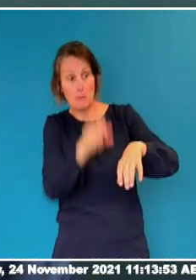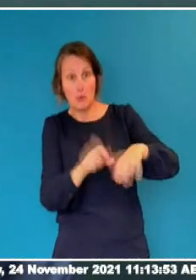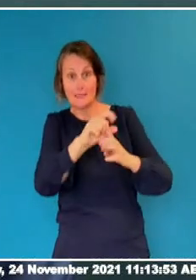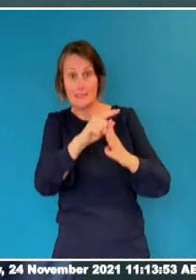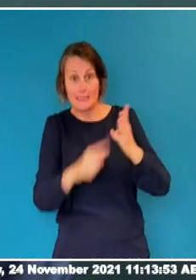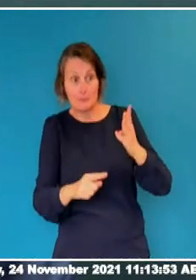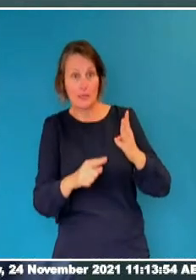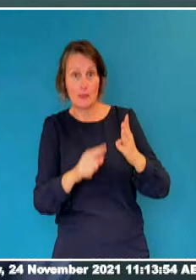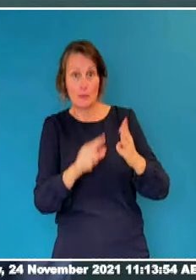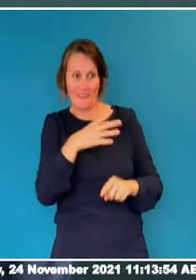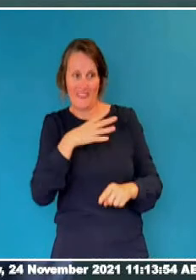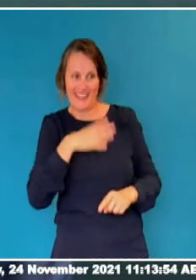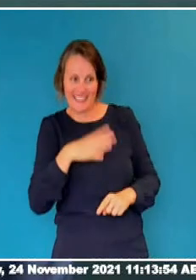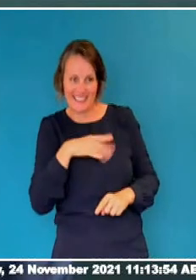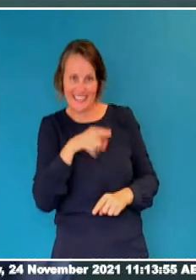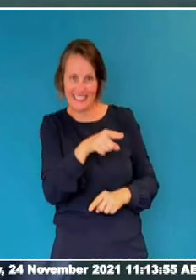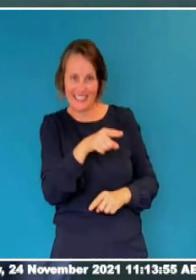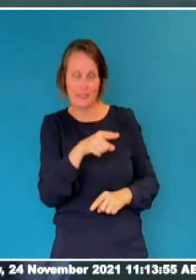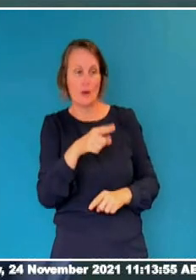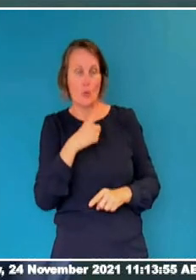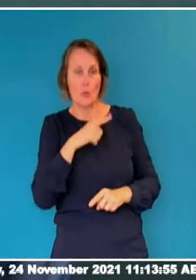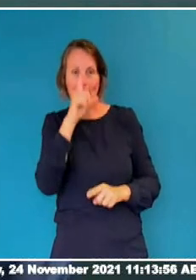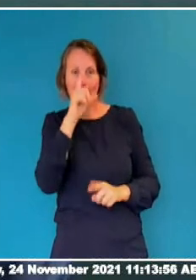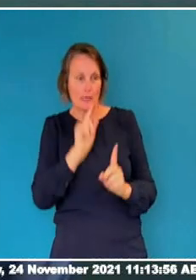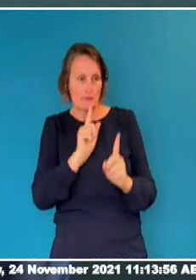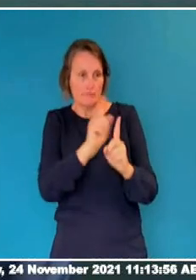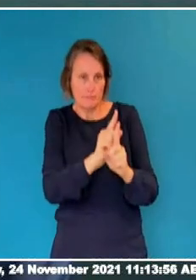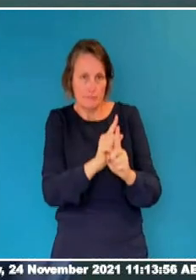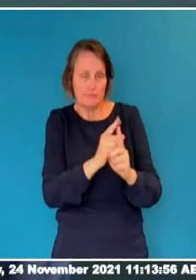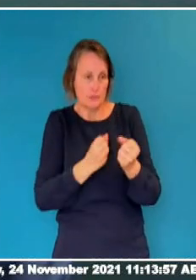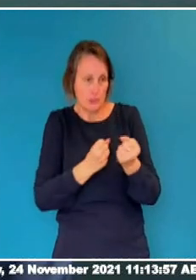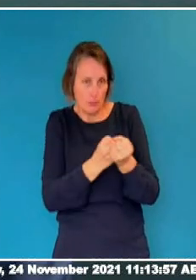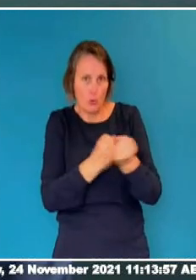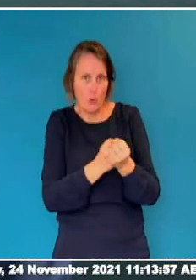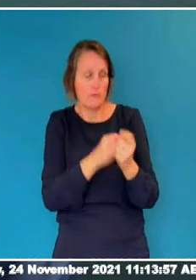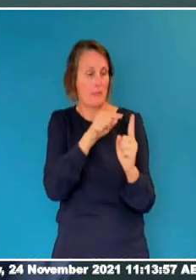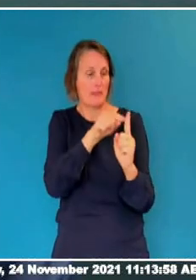and what they say or their carers or supporters or the disability service